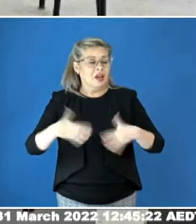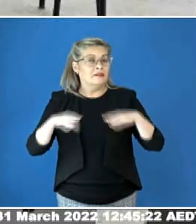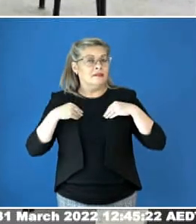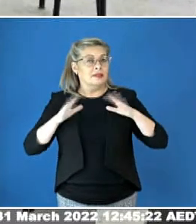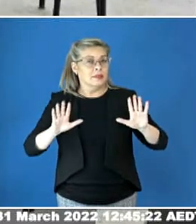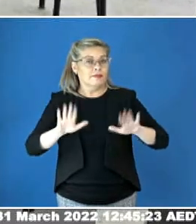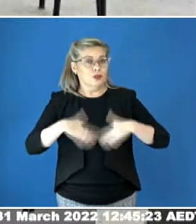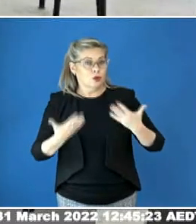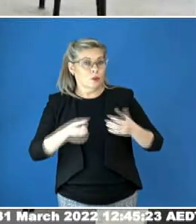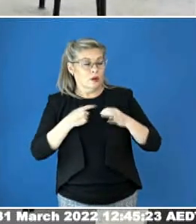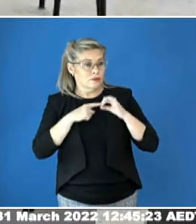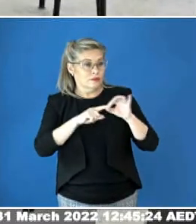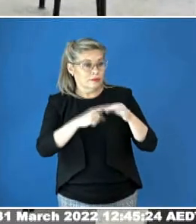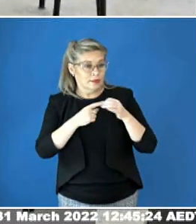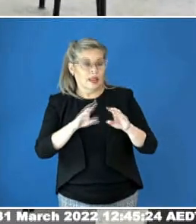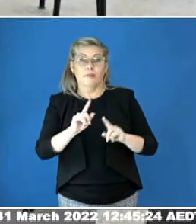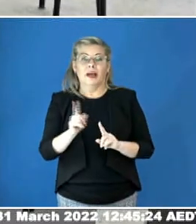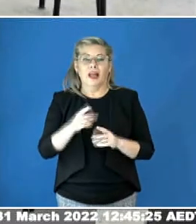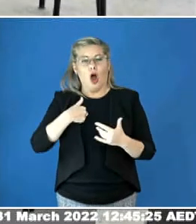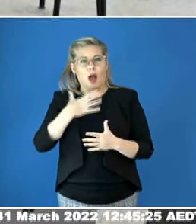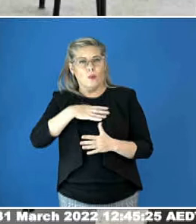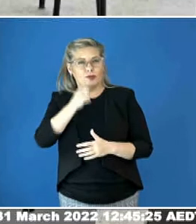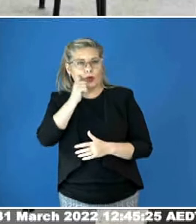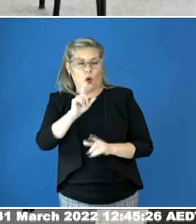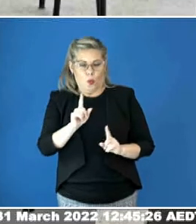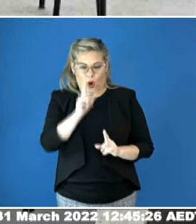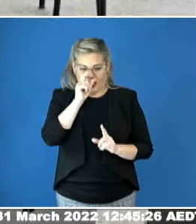Yes, I think the answer to that, Mr Andreatidis, is for the matter to be taken